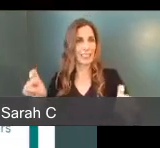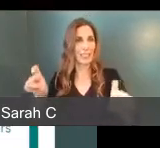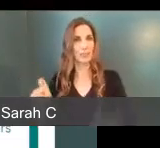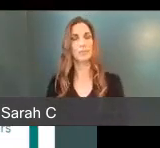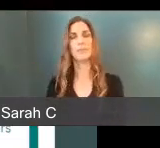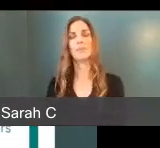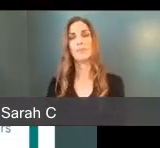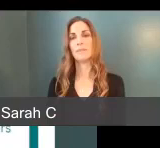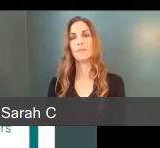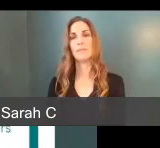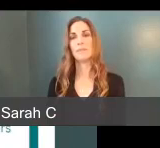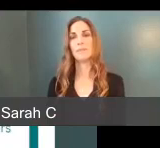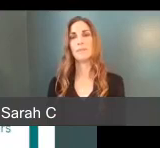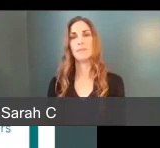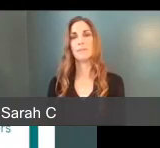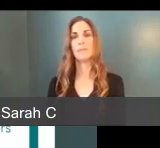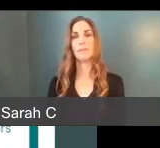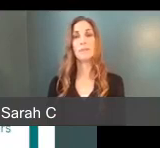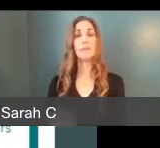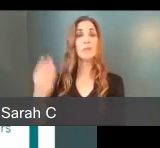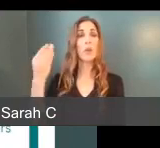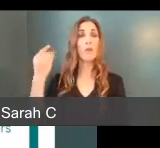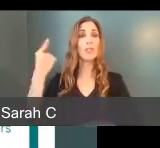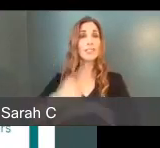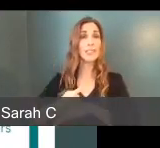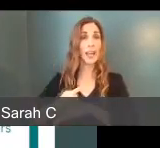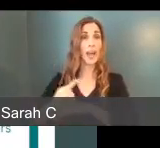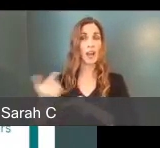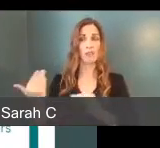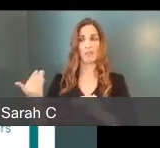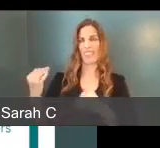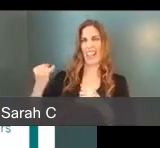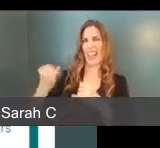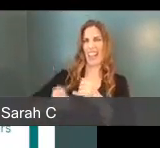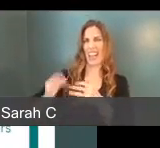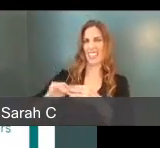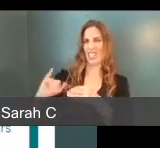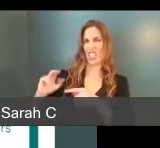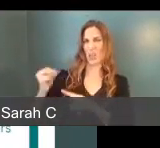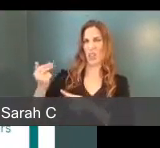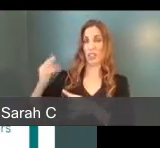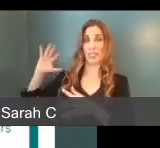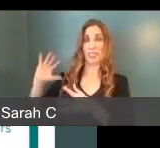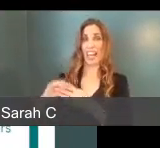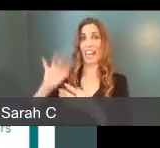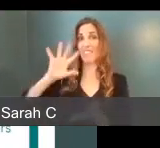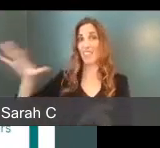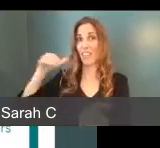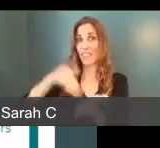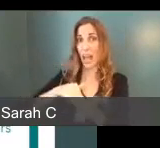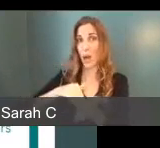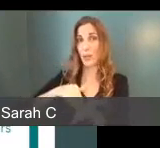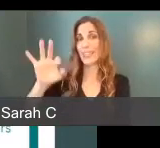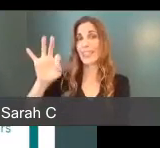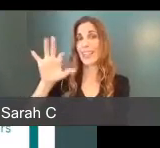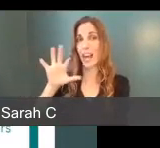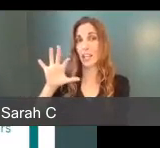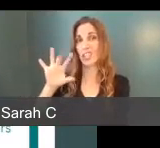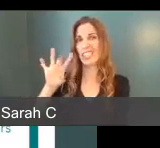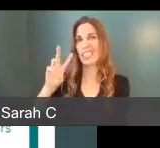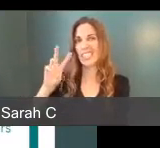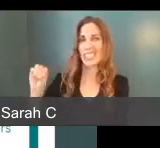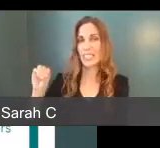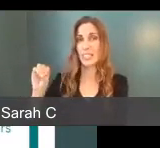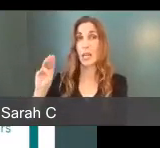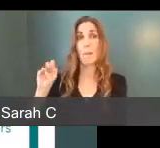for the 14-day period ending January the 13th, 55,960 Montgomery County residents were tested.